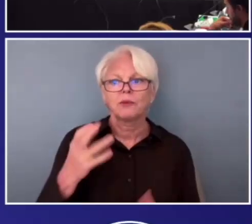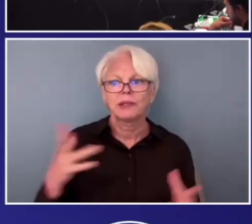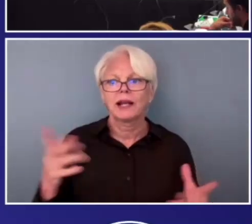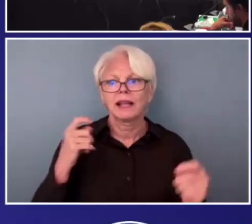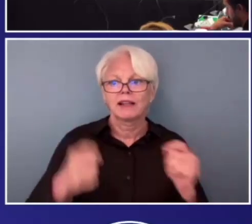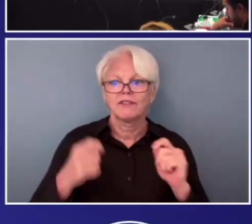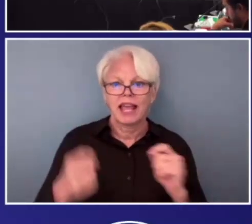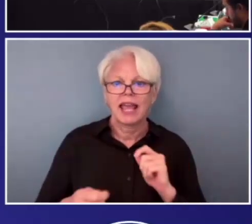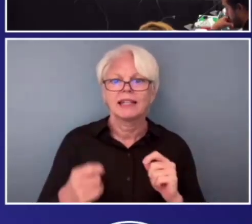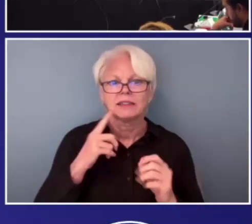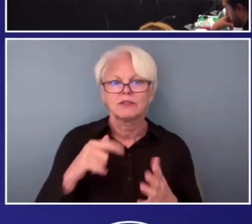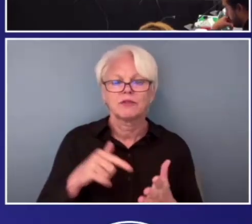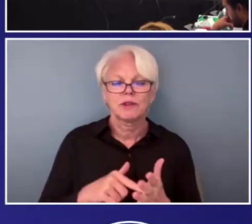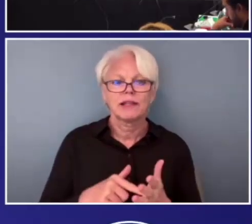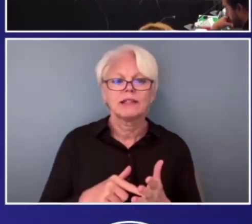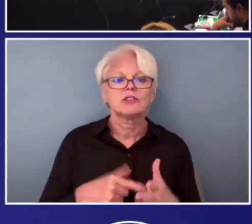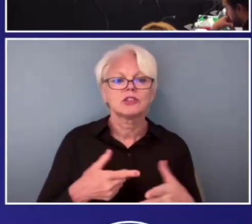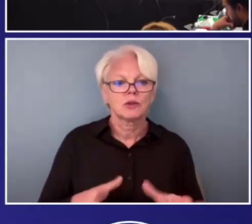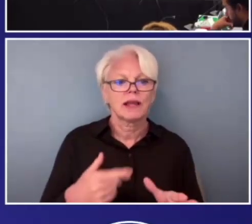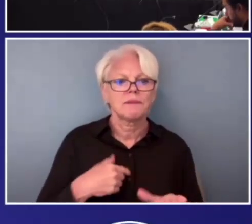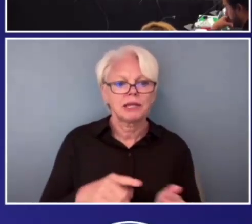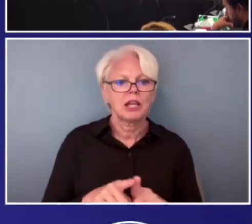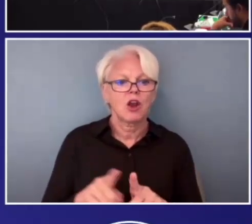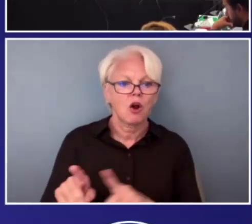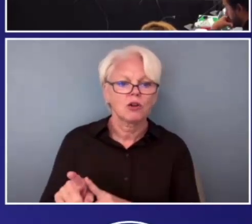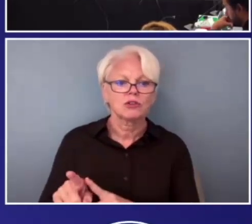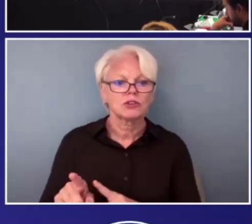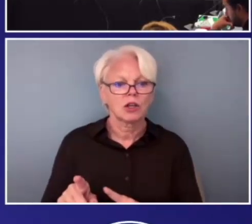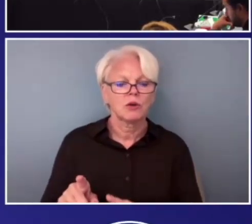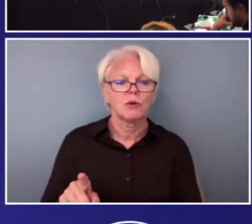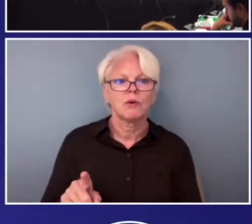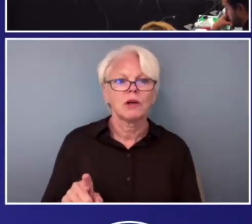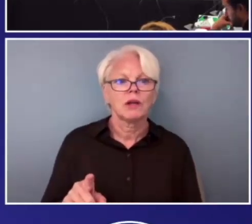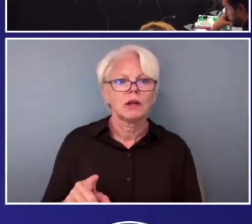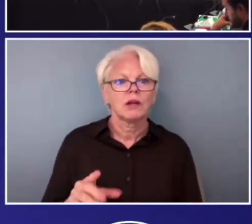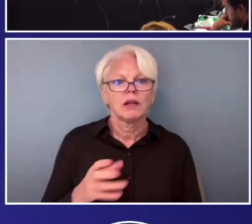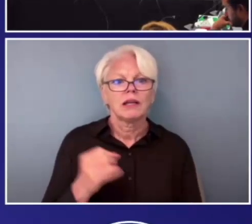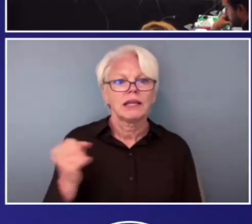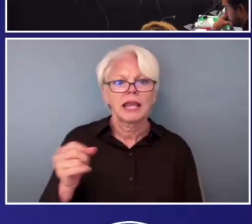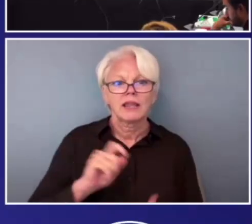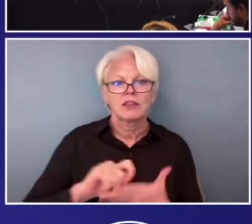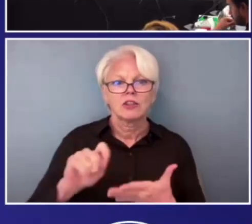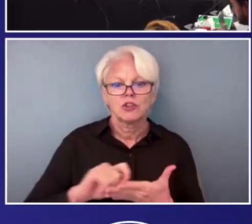So let me also get out the notes from where